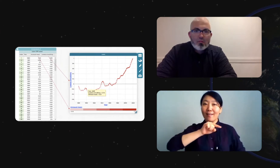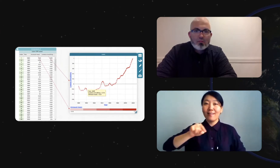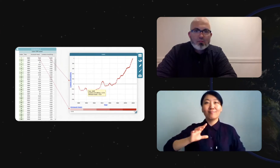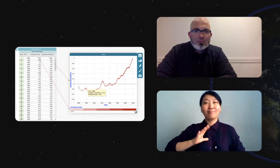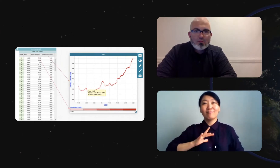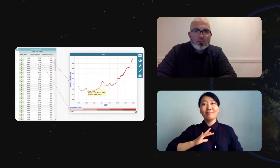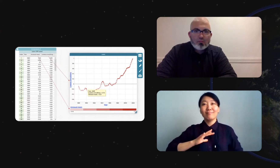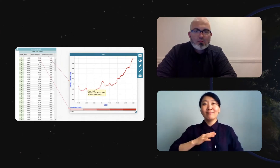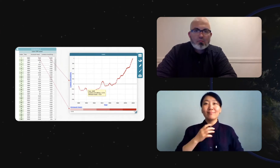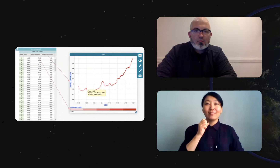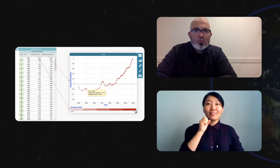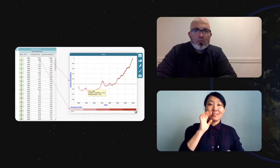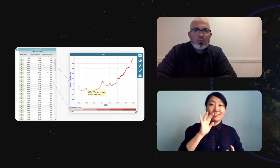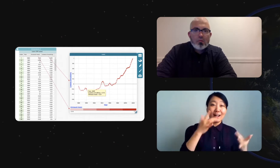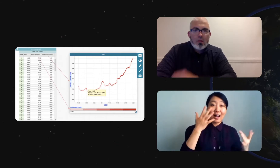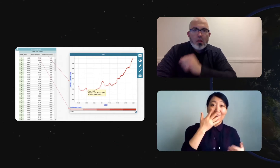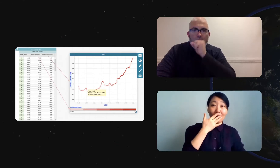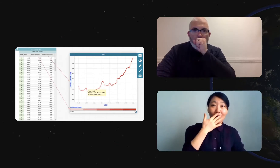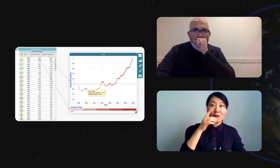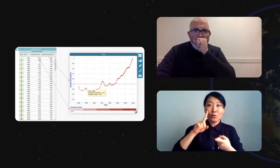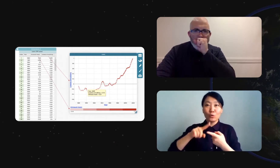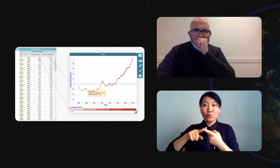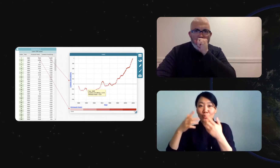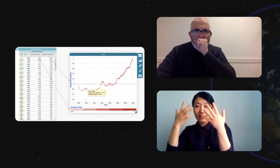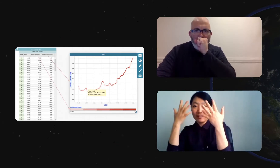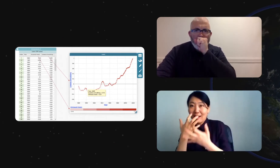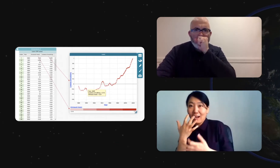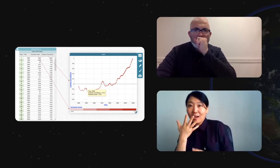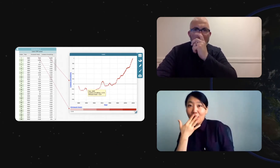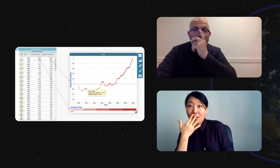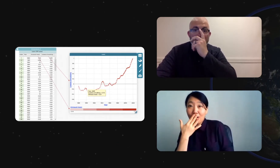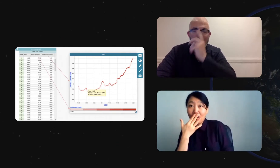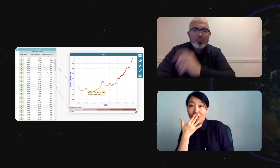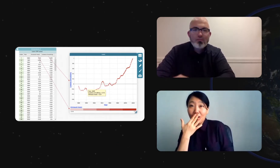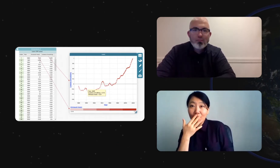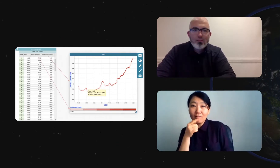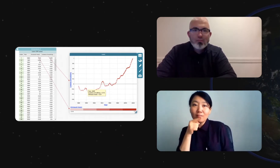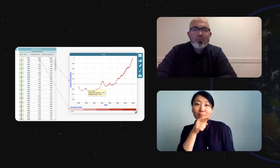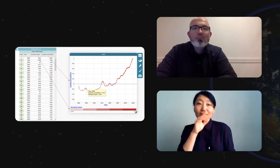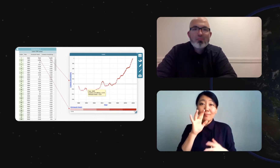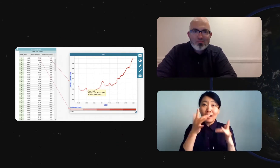See them along the bottom? It goes from pink all the way to red.